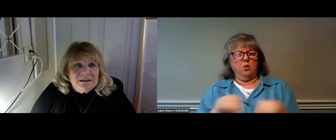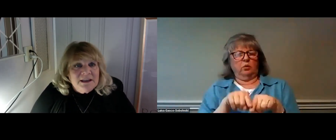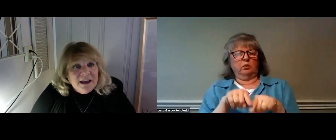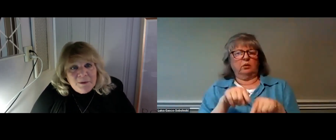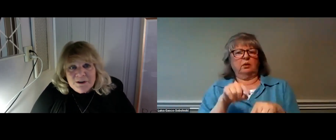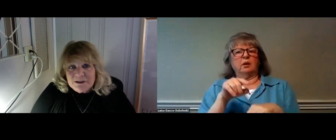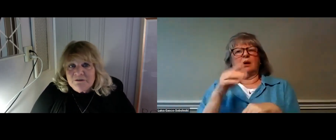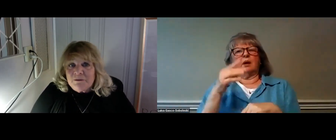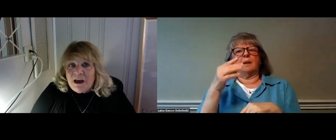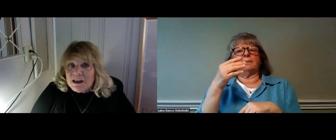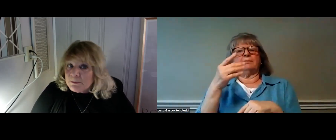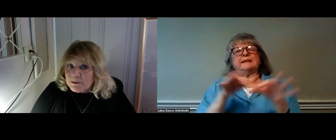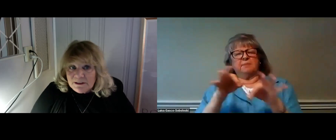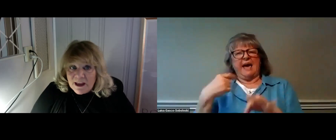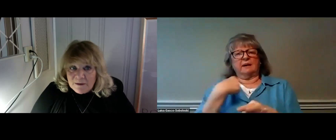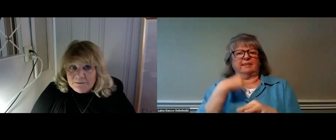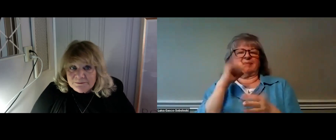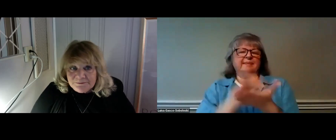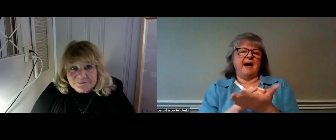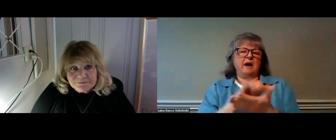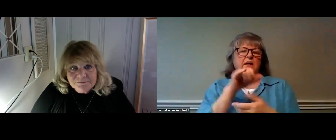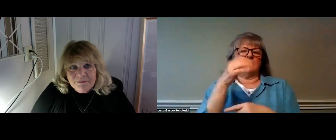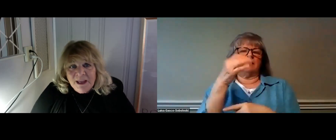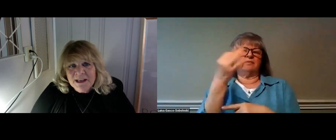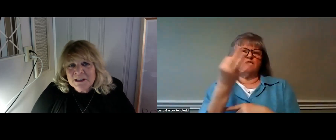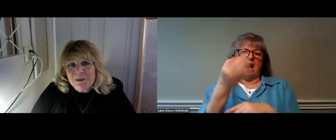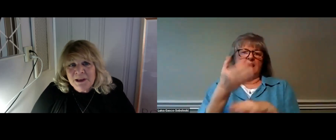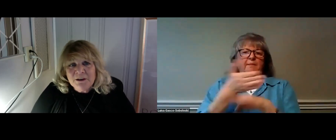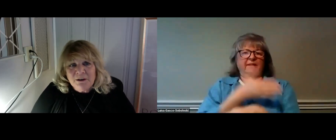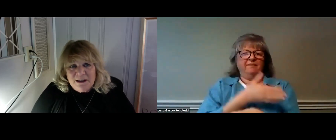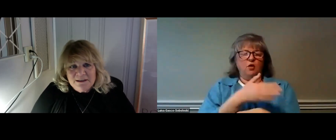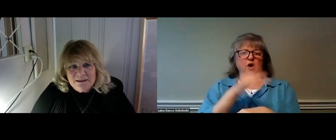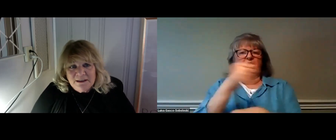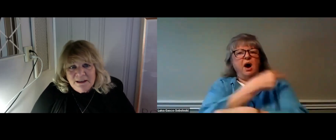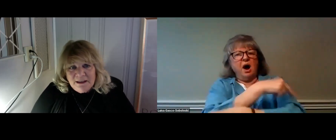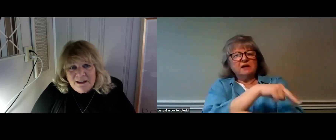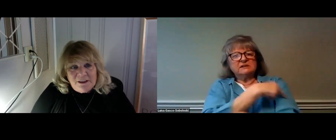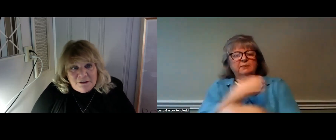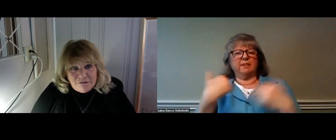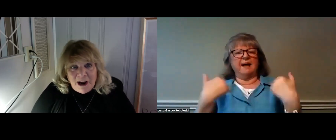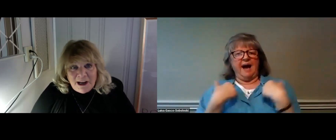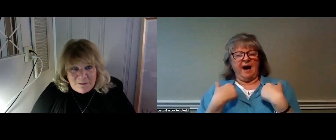tech person from the hospital came and explained to us that the Friday before